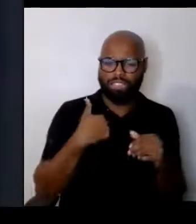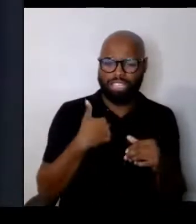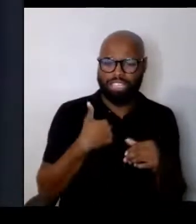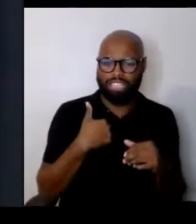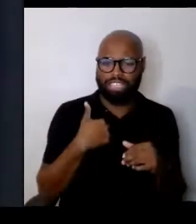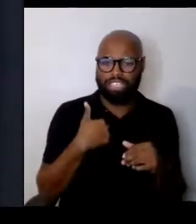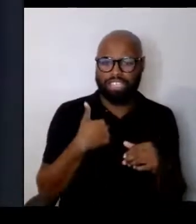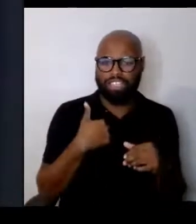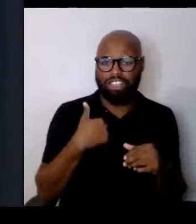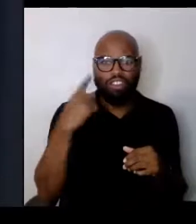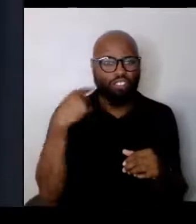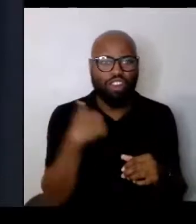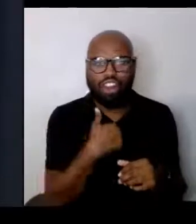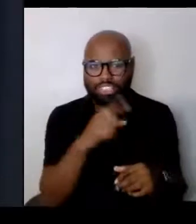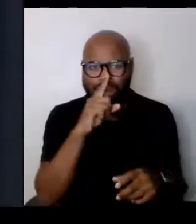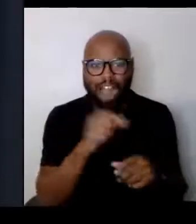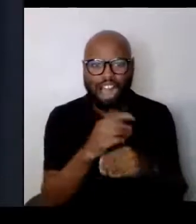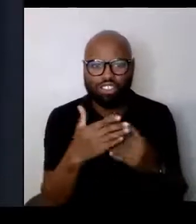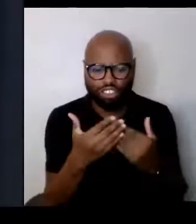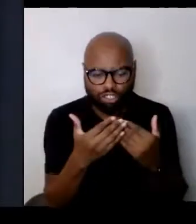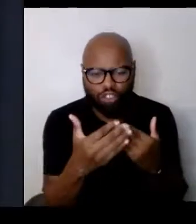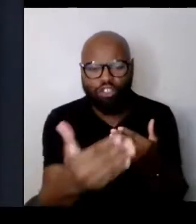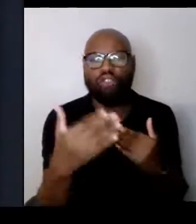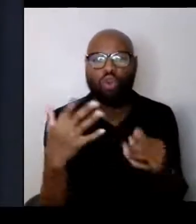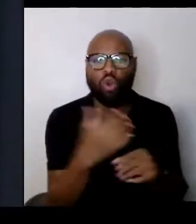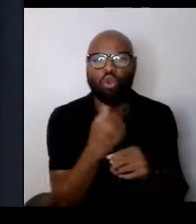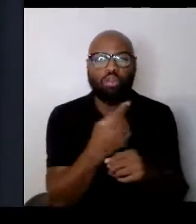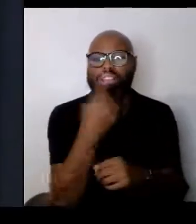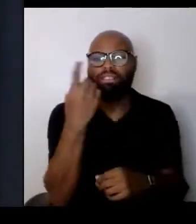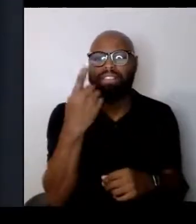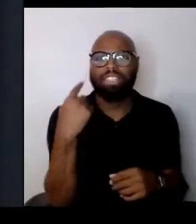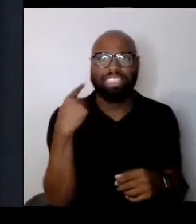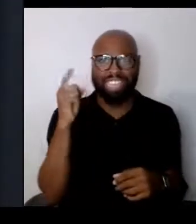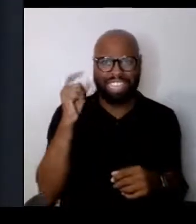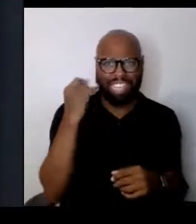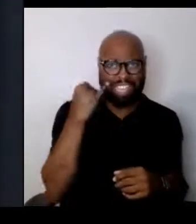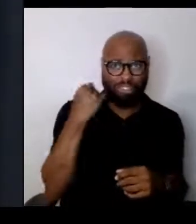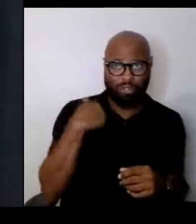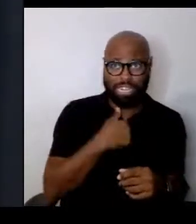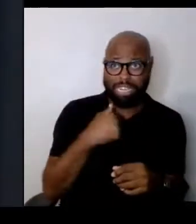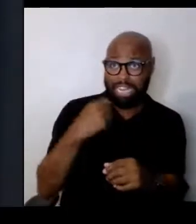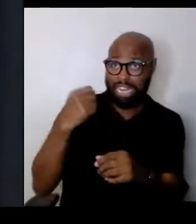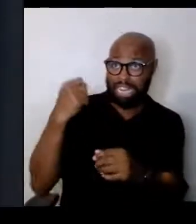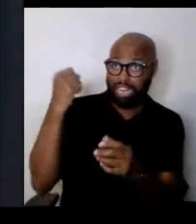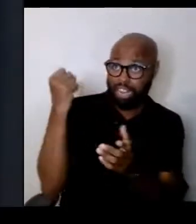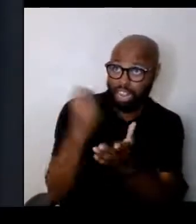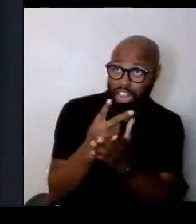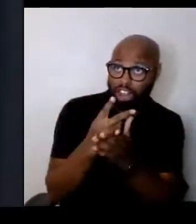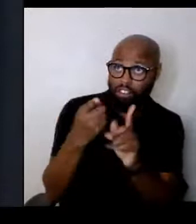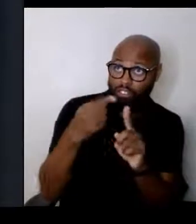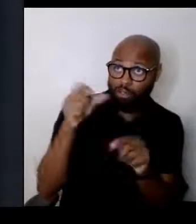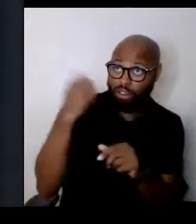because if we need approval from someone else, then we will not be able to become